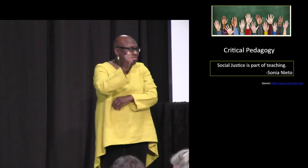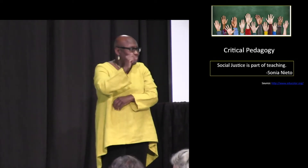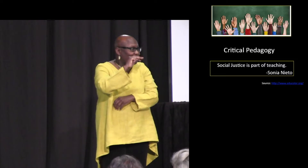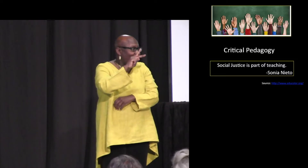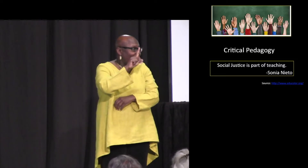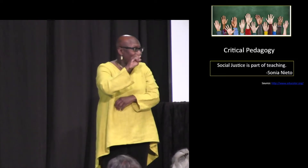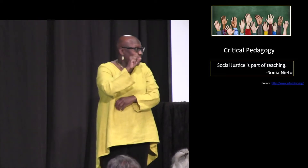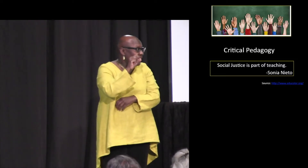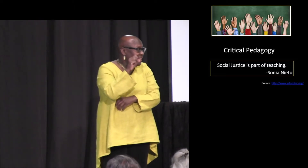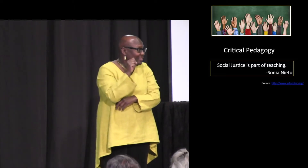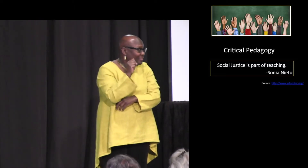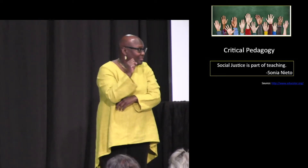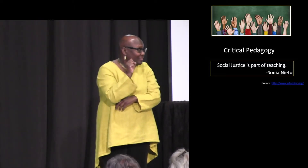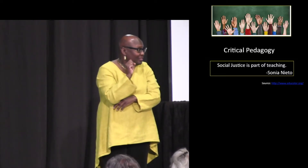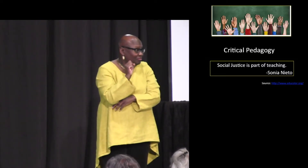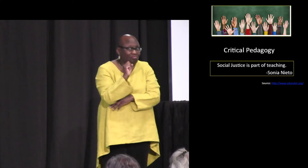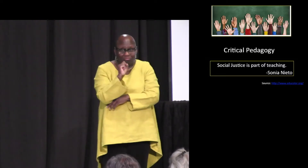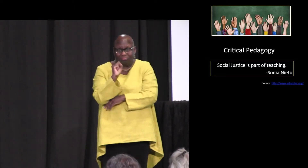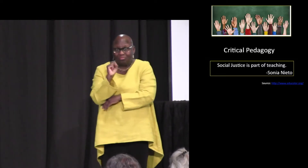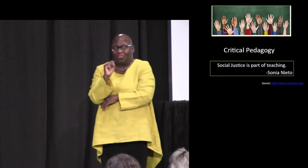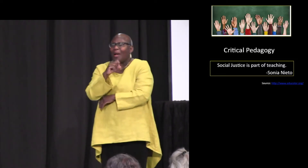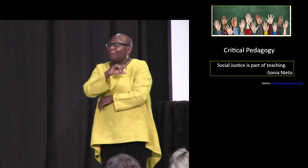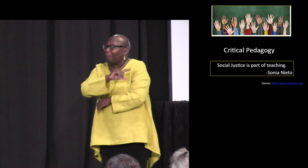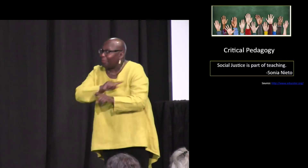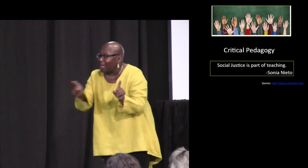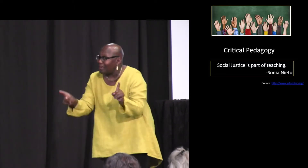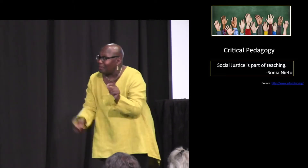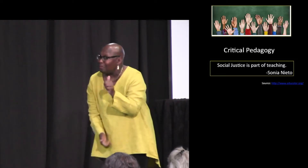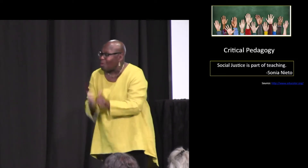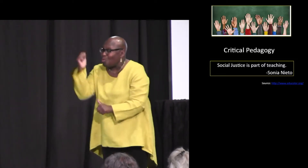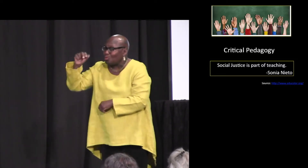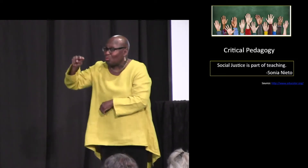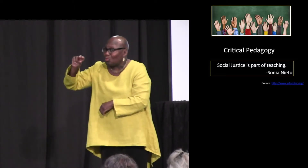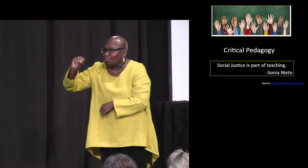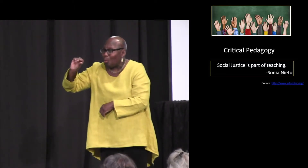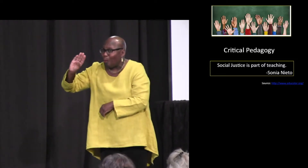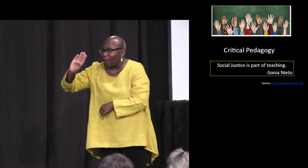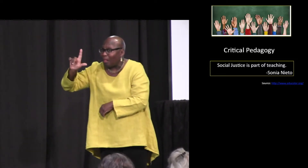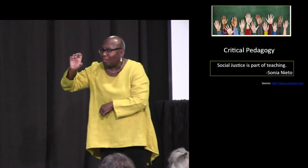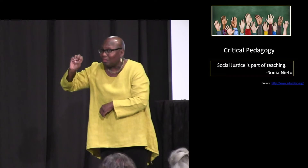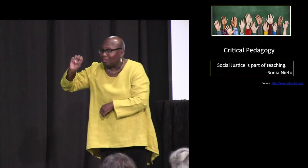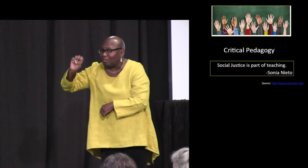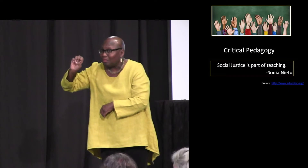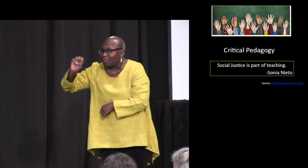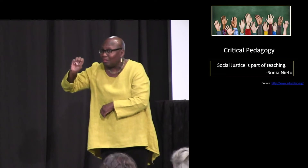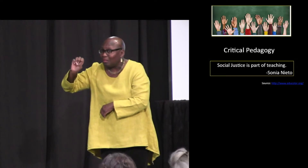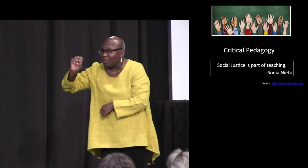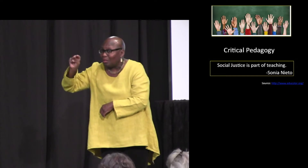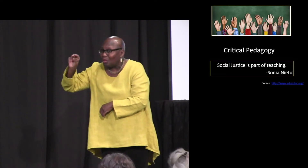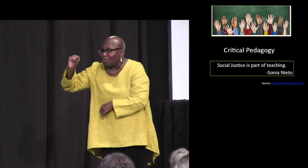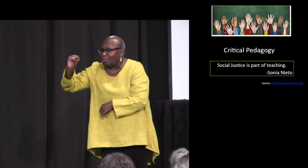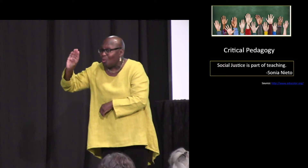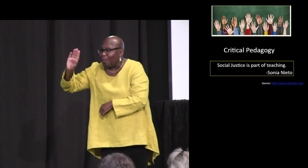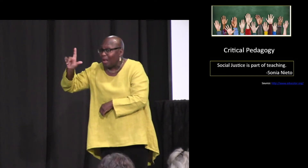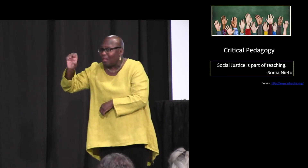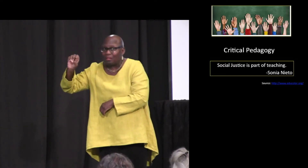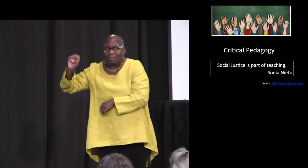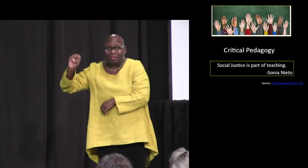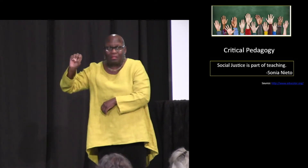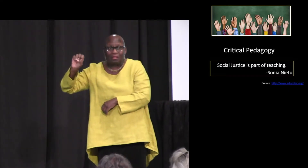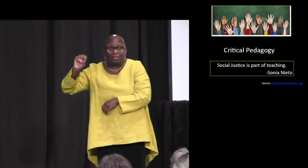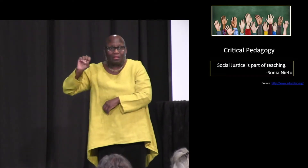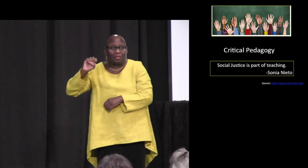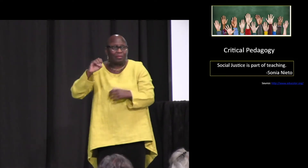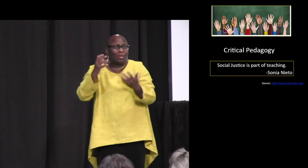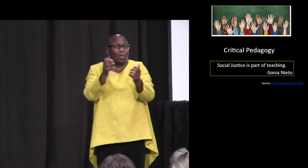Social justice is only part of teaching.